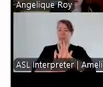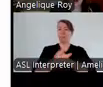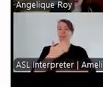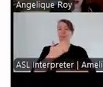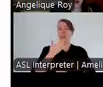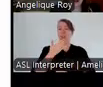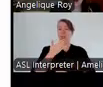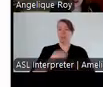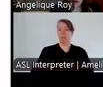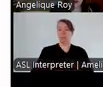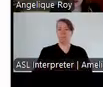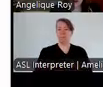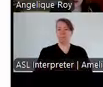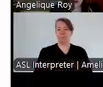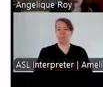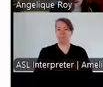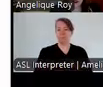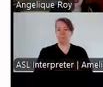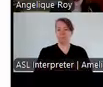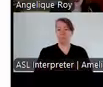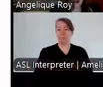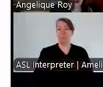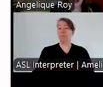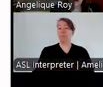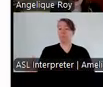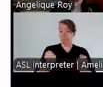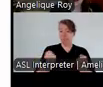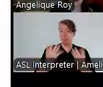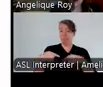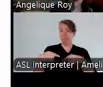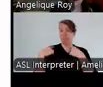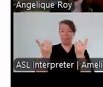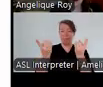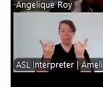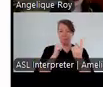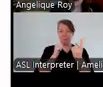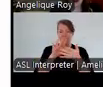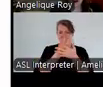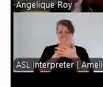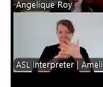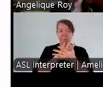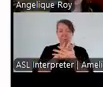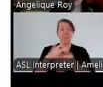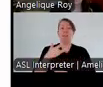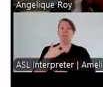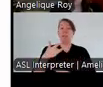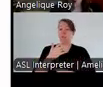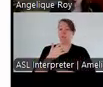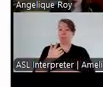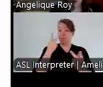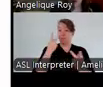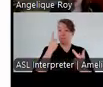for a variety of disability experiences and learning styles, so we felt image-based icons would provide multiple ways